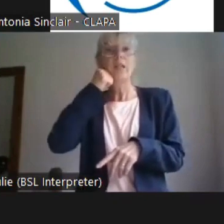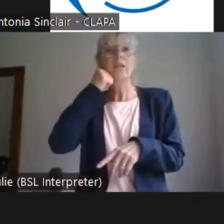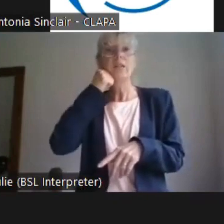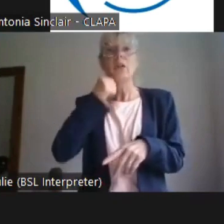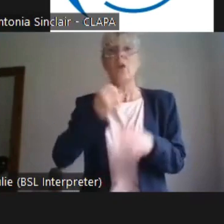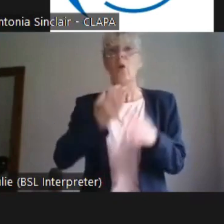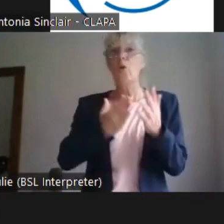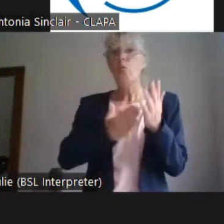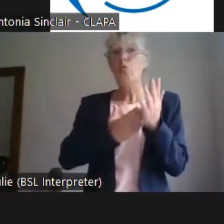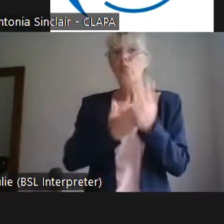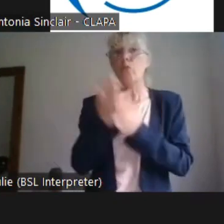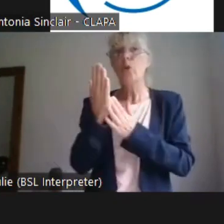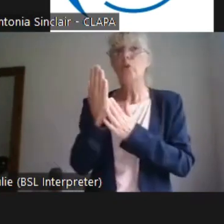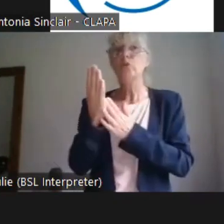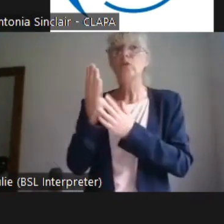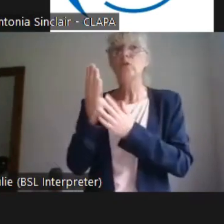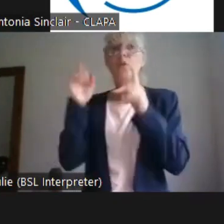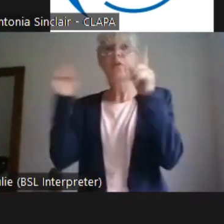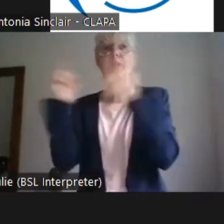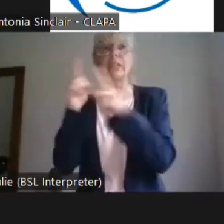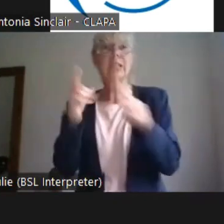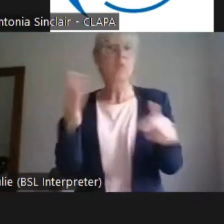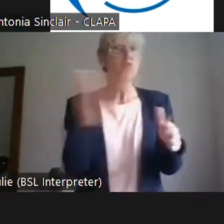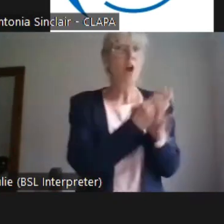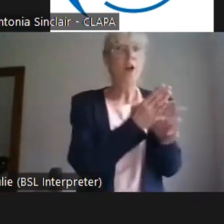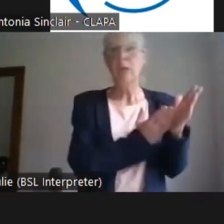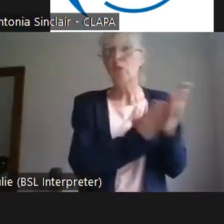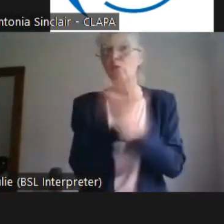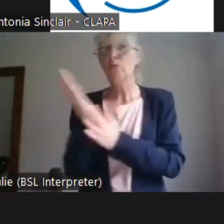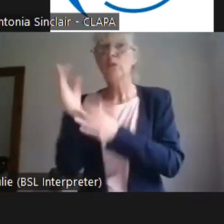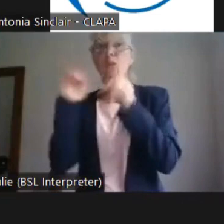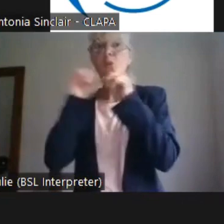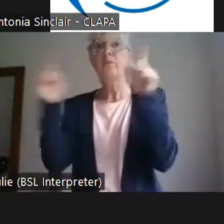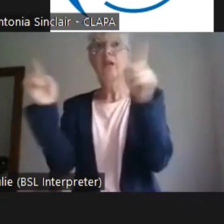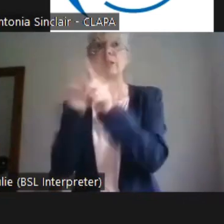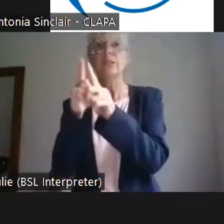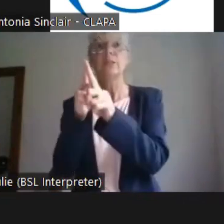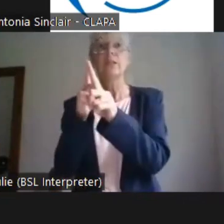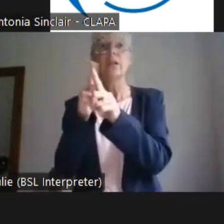really it sort of goes on for for quite a while and you'll be part of the pediatric audiology team